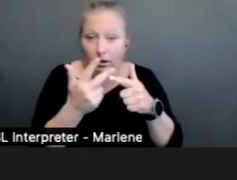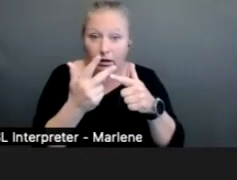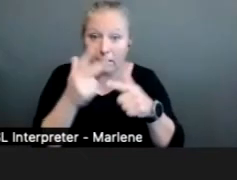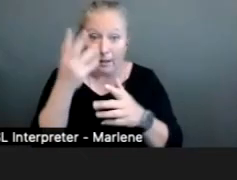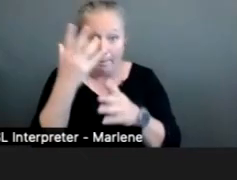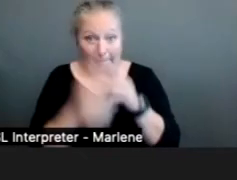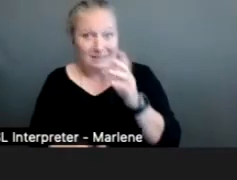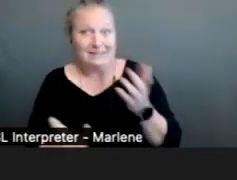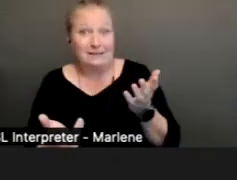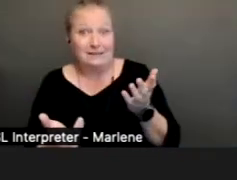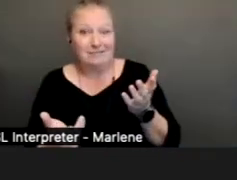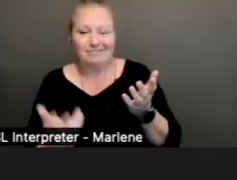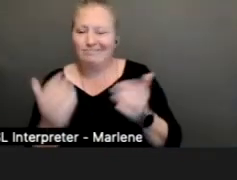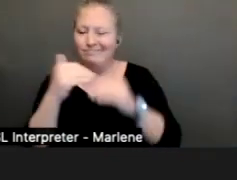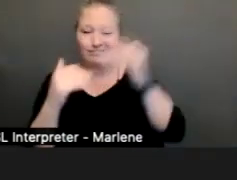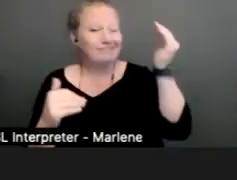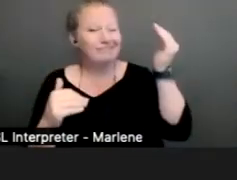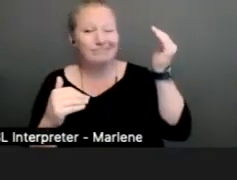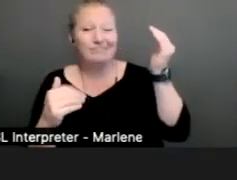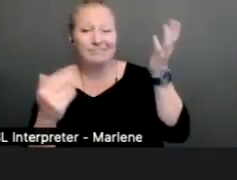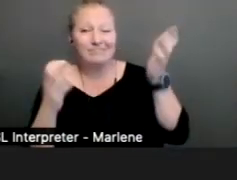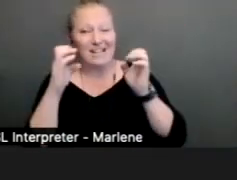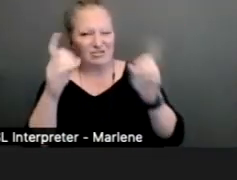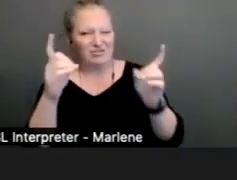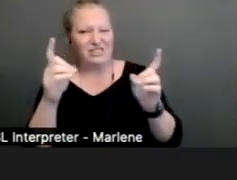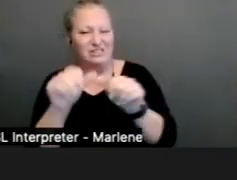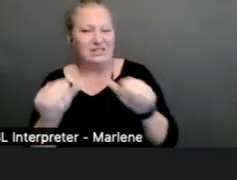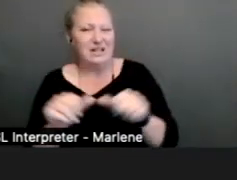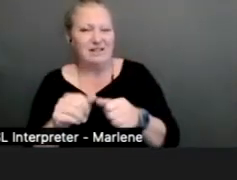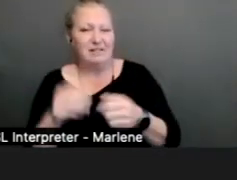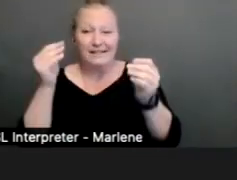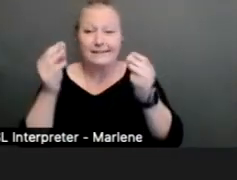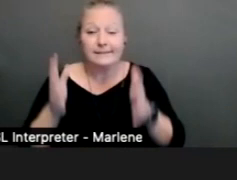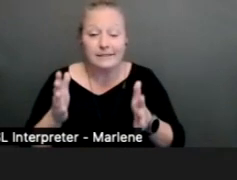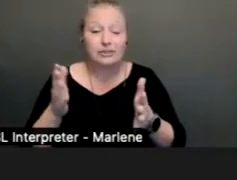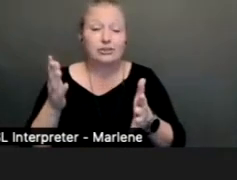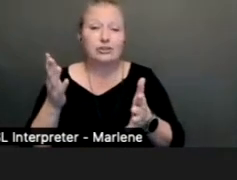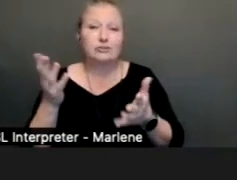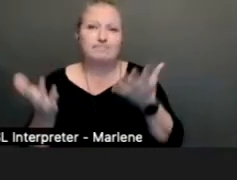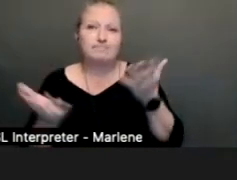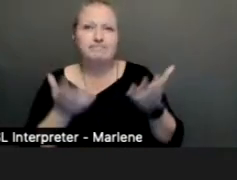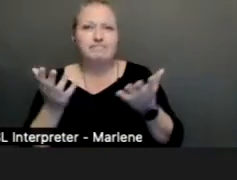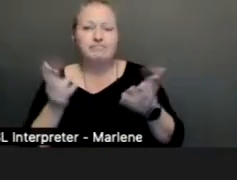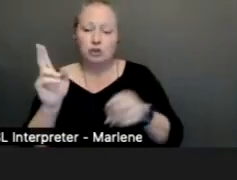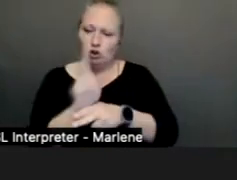we end up with disparities in education space, you know, the teachers, really utilizing some